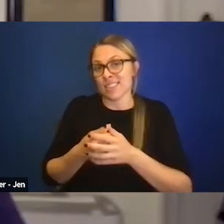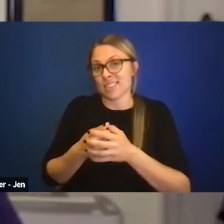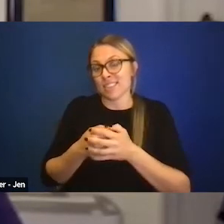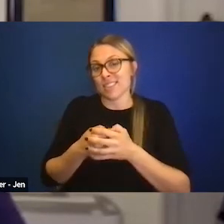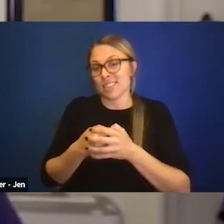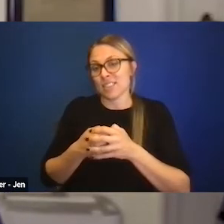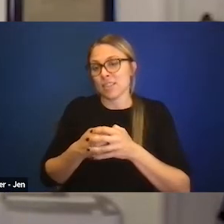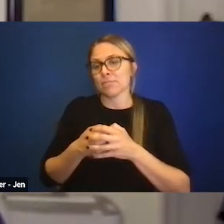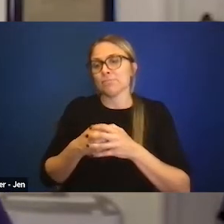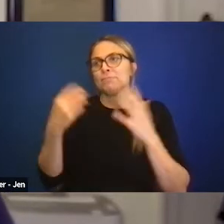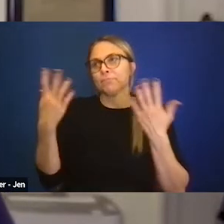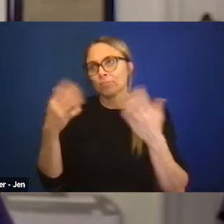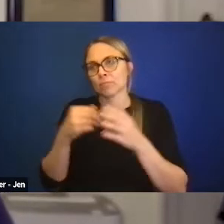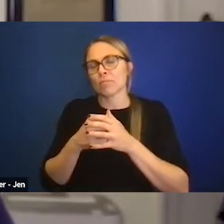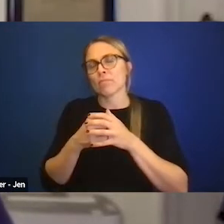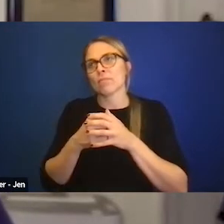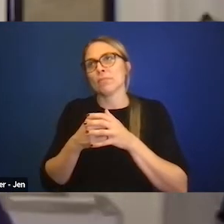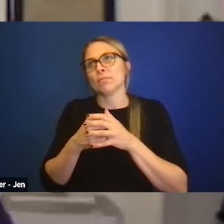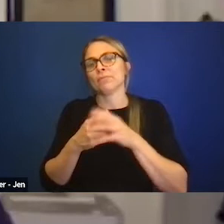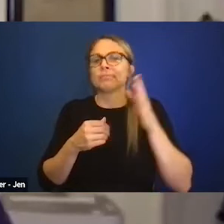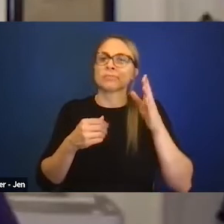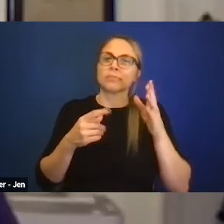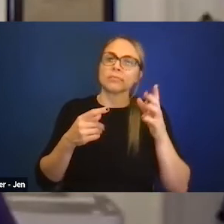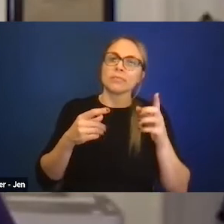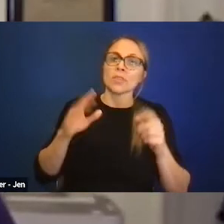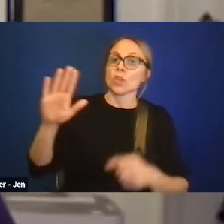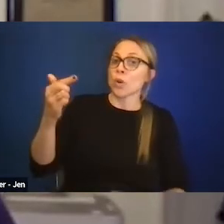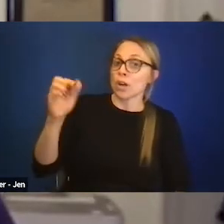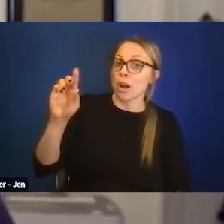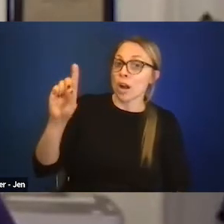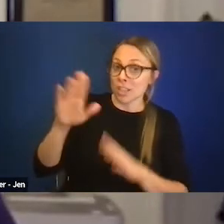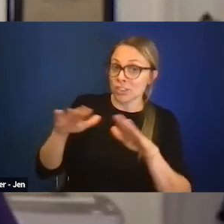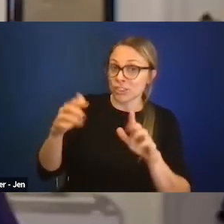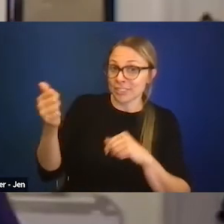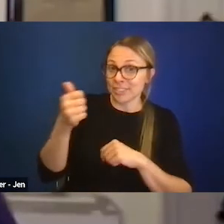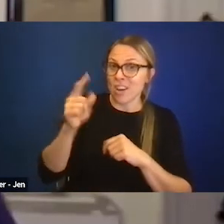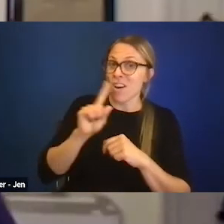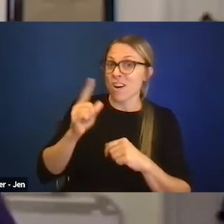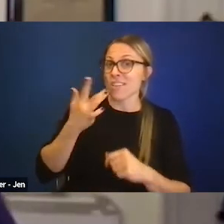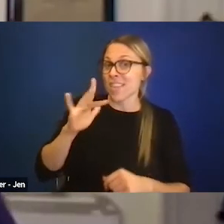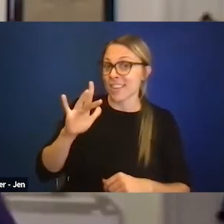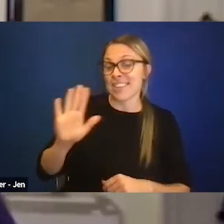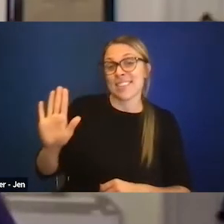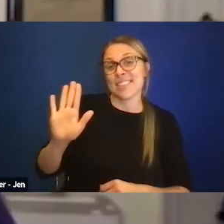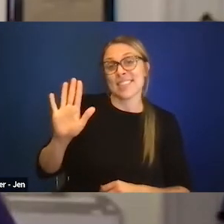On the one hand, your godchildren are fortunate that there are family members who understand